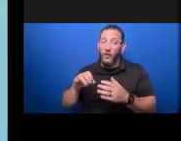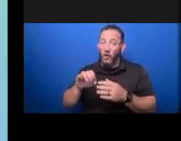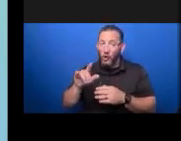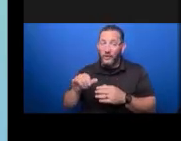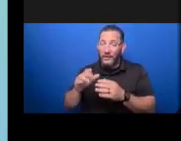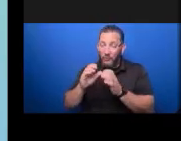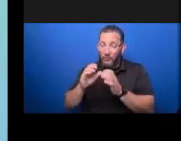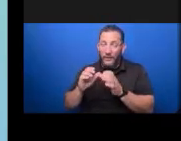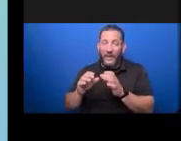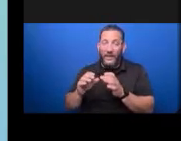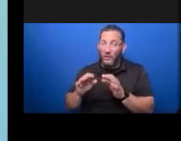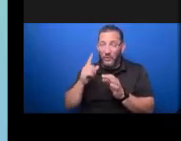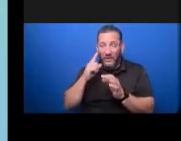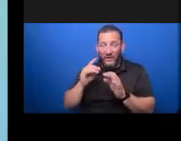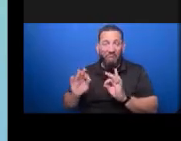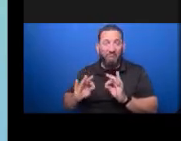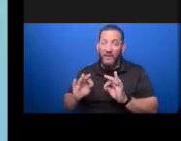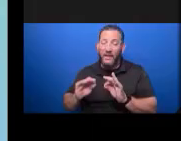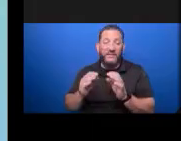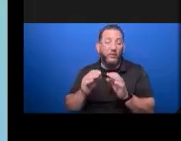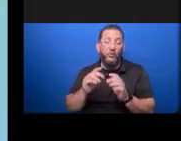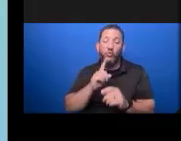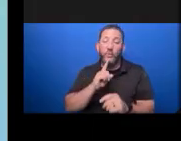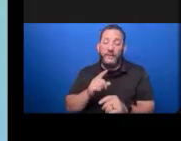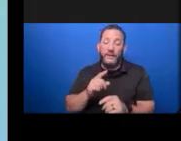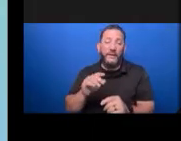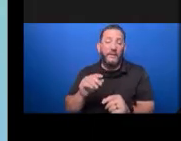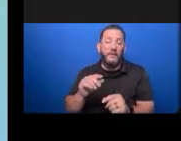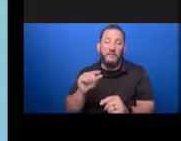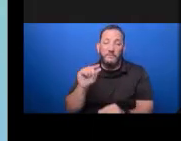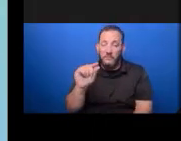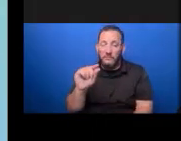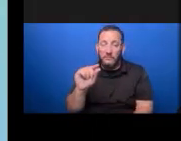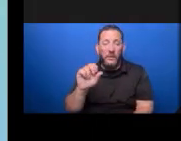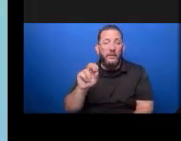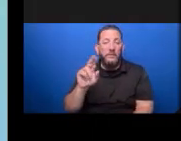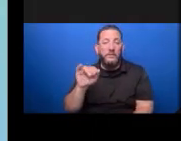behavior is. It's subtle, and it's the onus is on us as